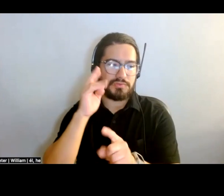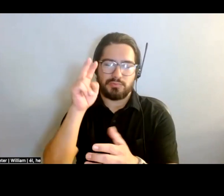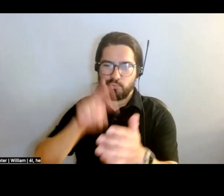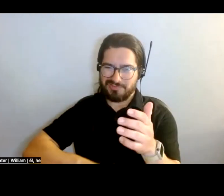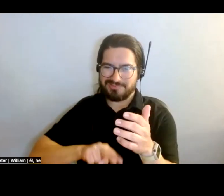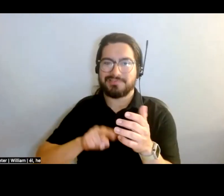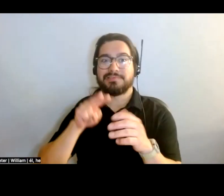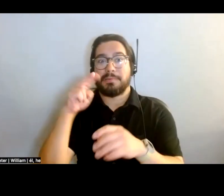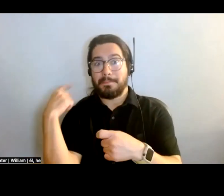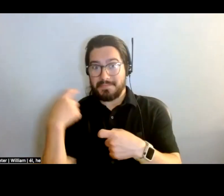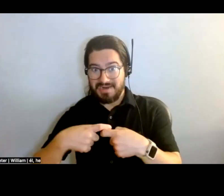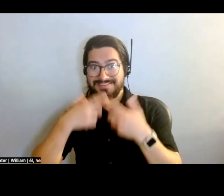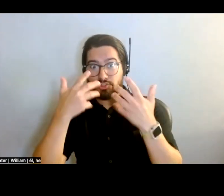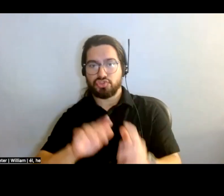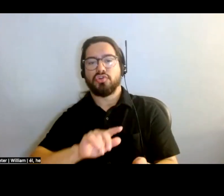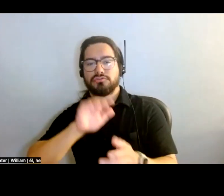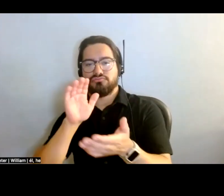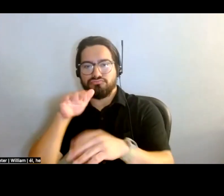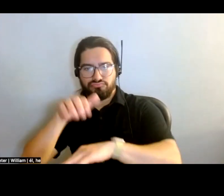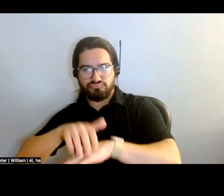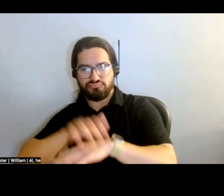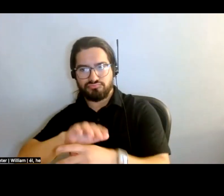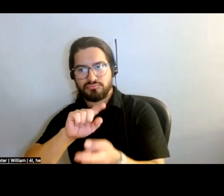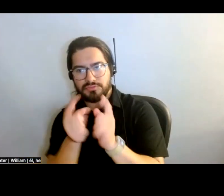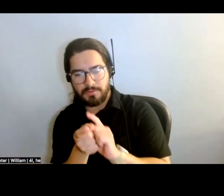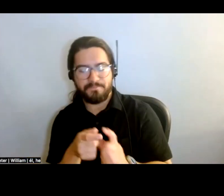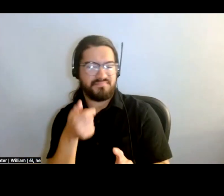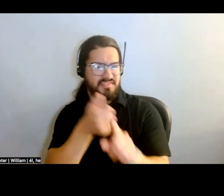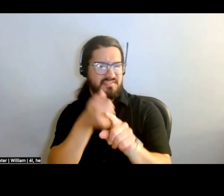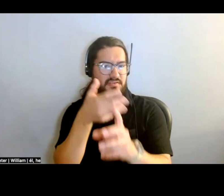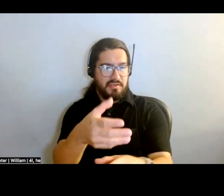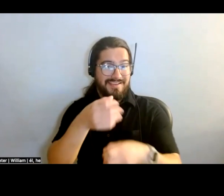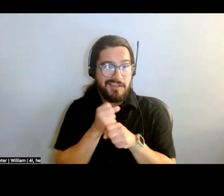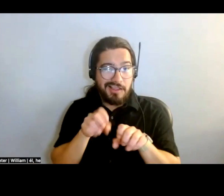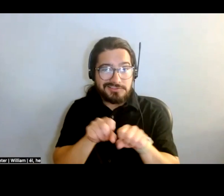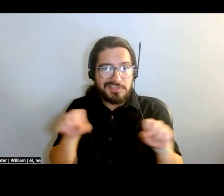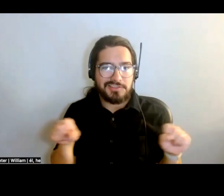So, Ivana Aponte (b. Caracas, Venezuela, 1990) earned a degree in literature from the Universidad Católica Andrés Bello in Caracas.